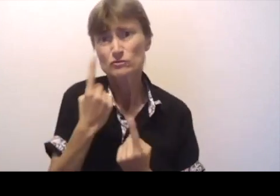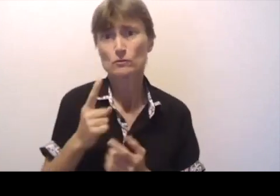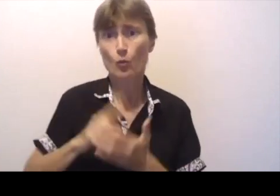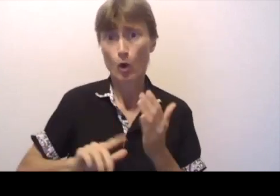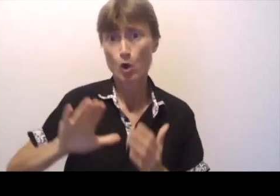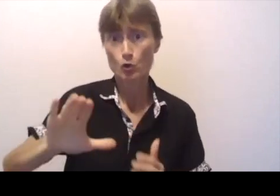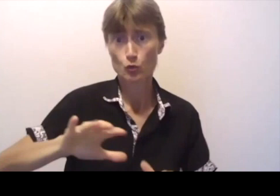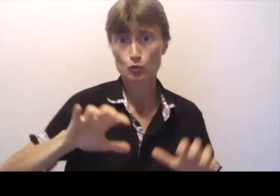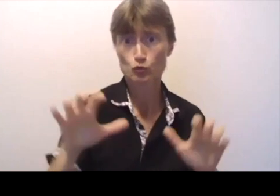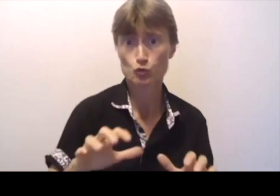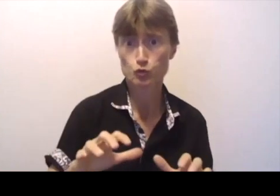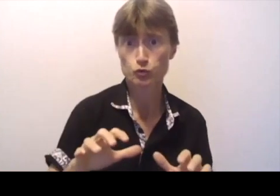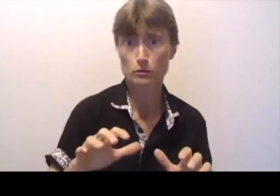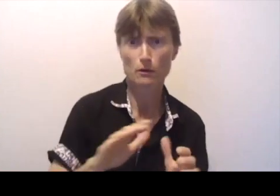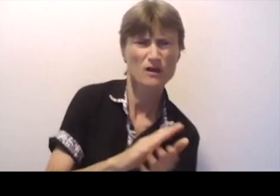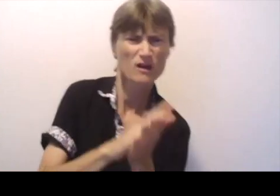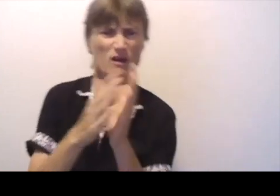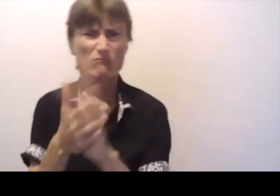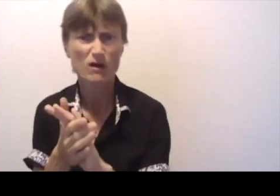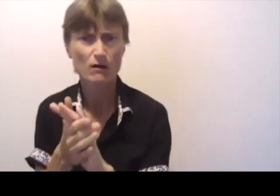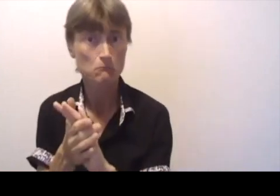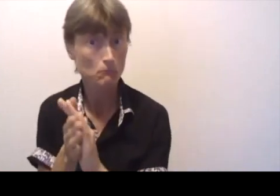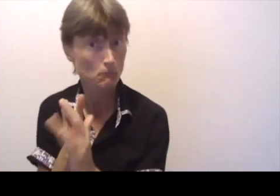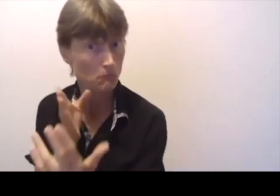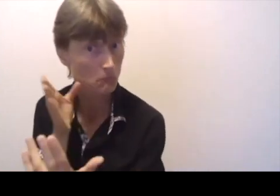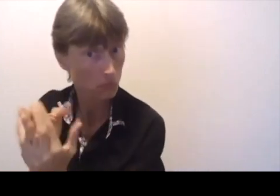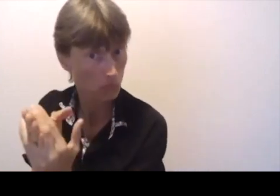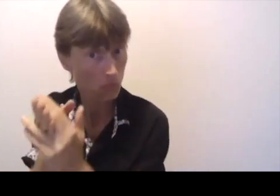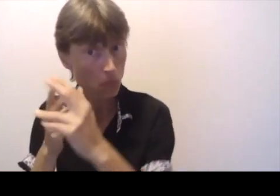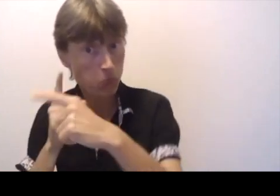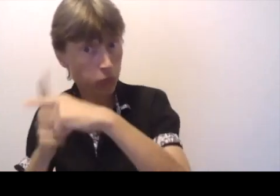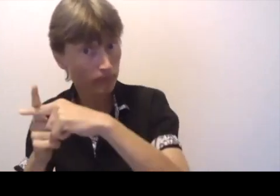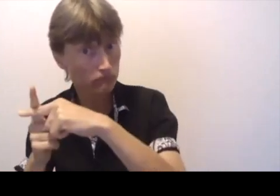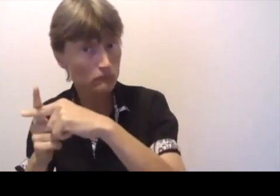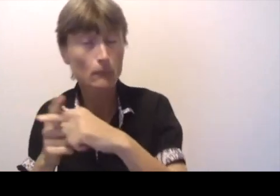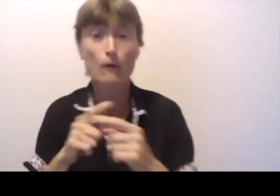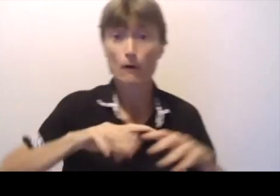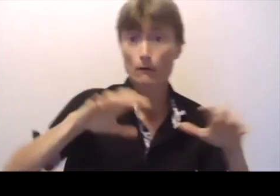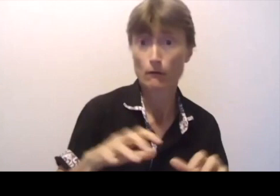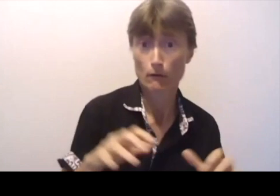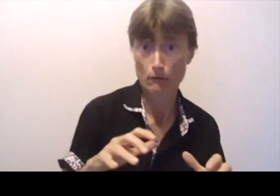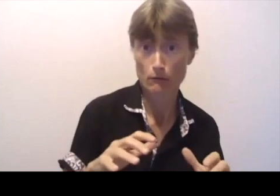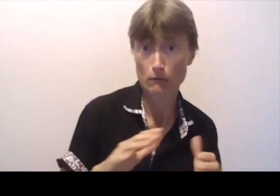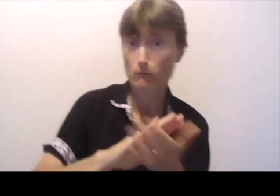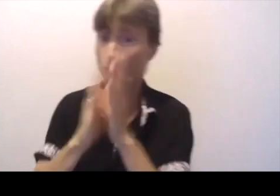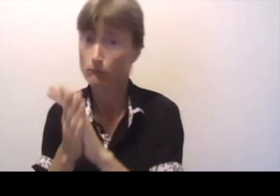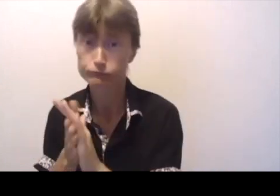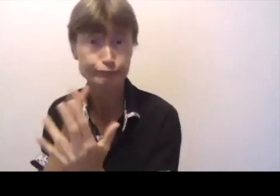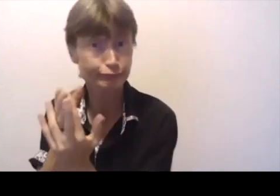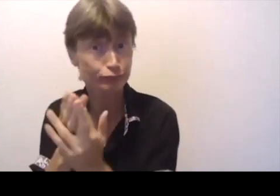and just keep an eye on what we're trying to ultimately achieve which is a better world for everybody so this is not a time for the individual